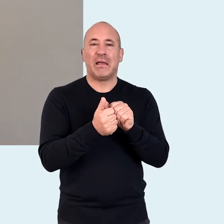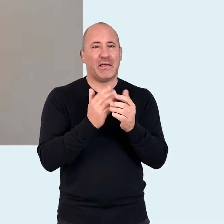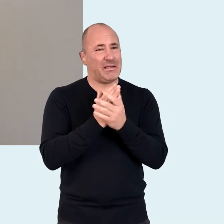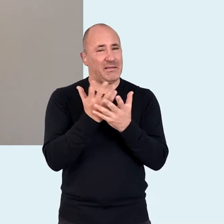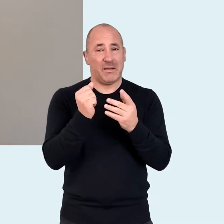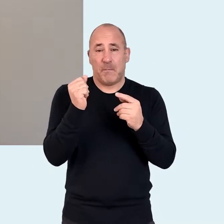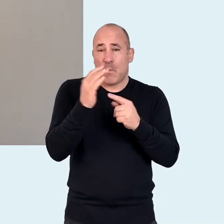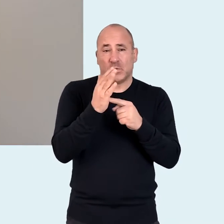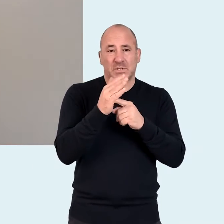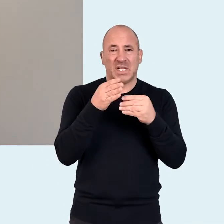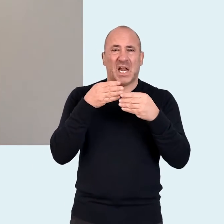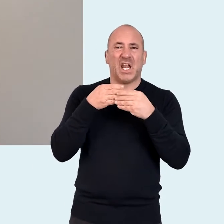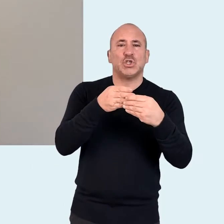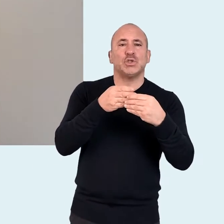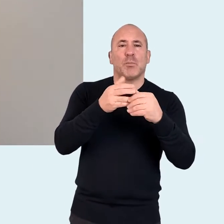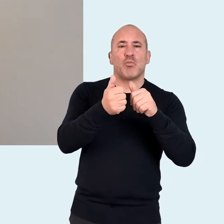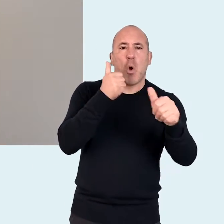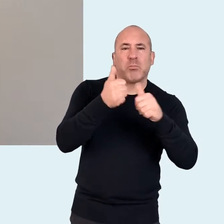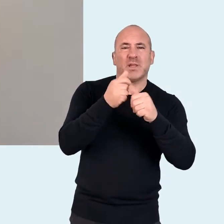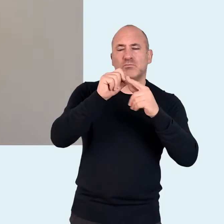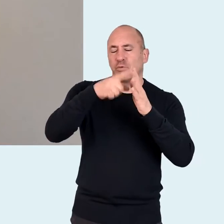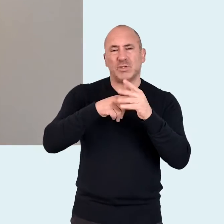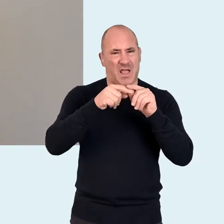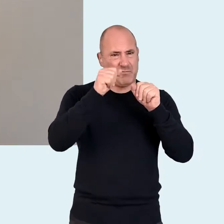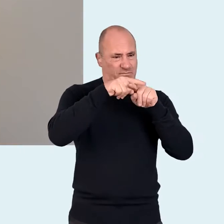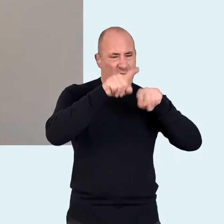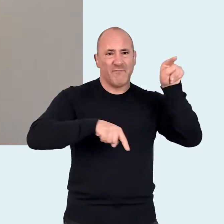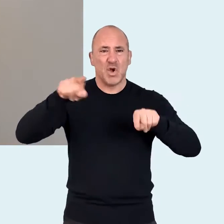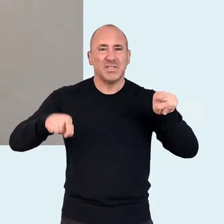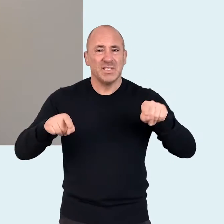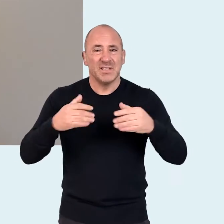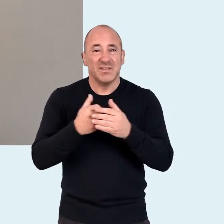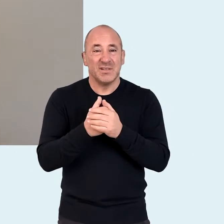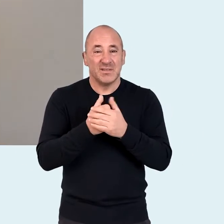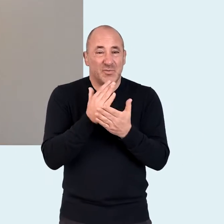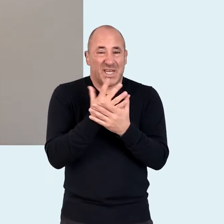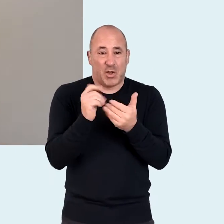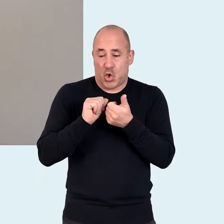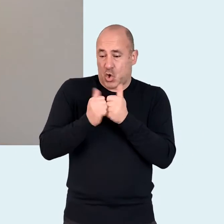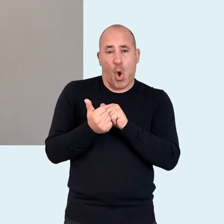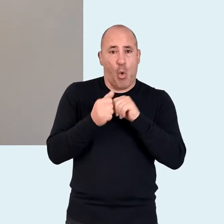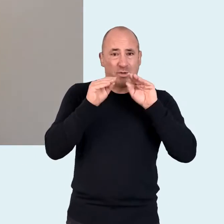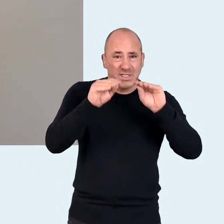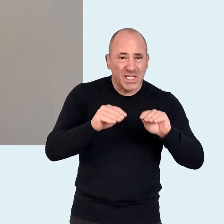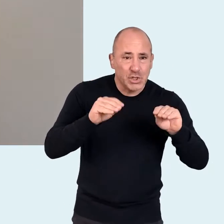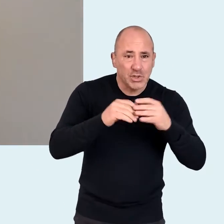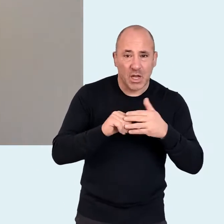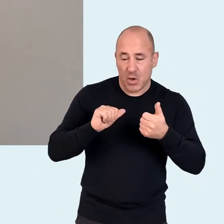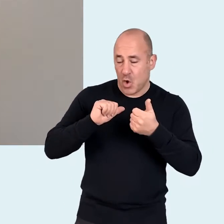to diversify the leadership of companies and projects. It is at the least about co-teaching